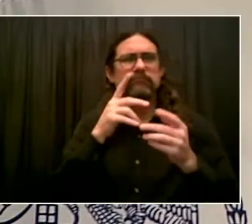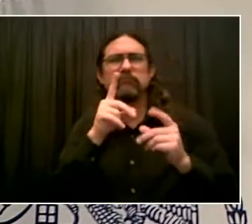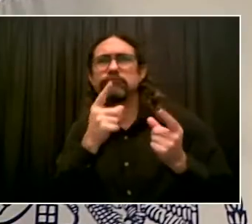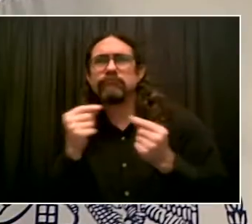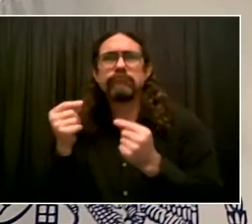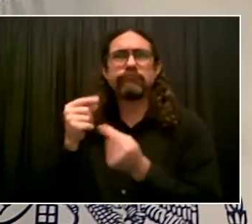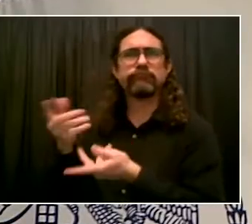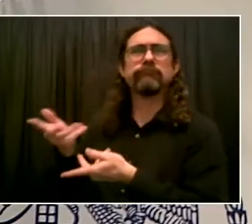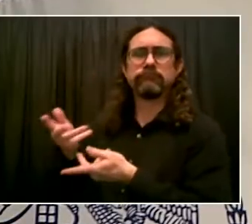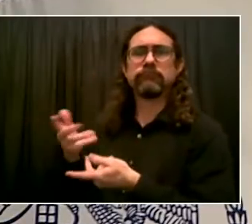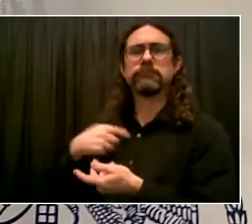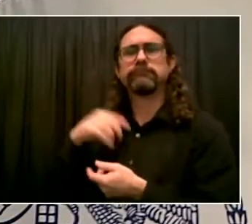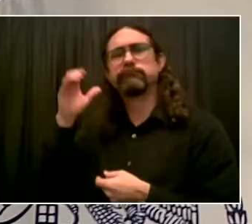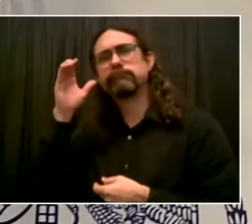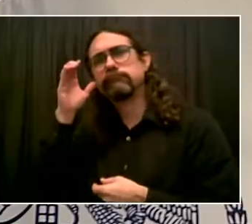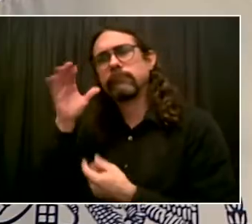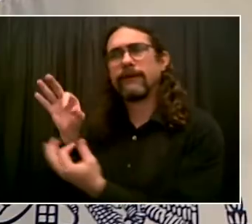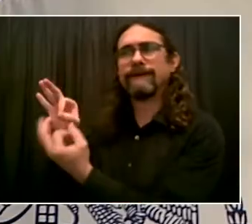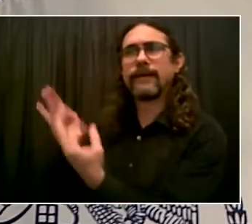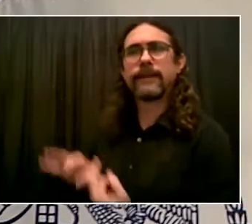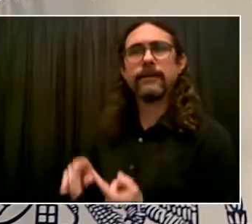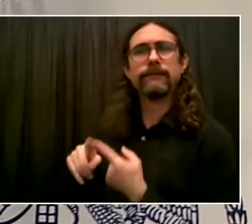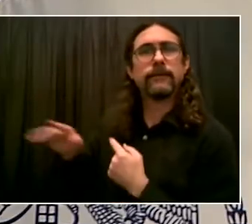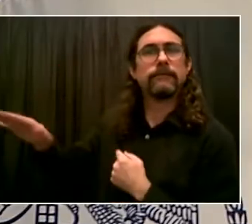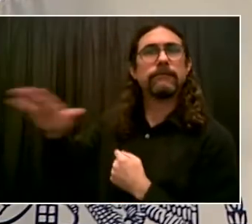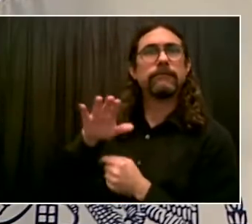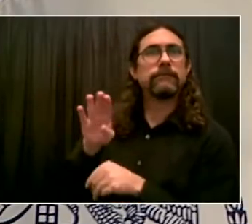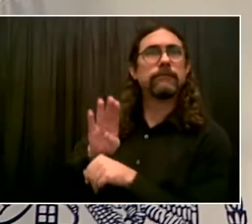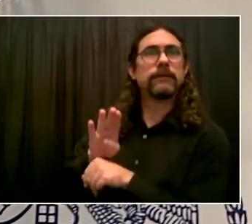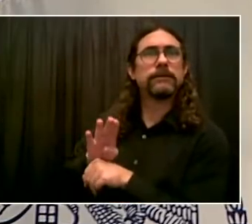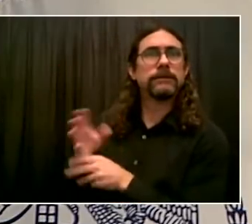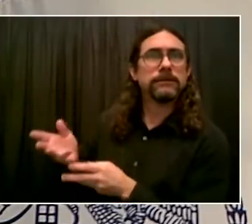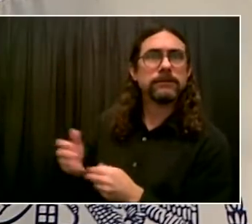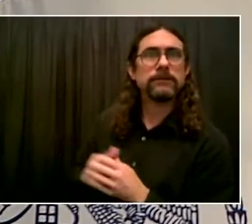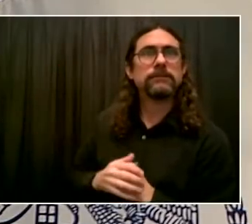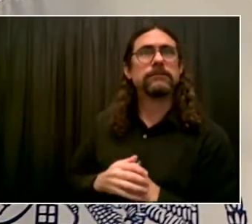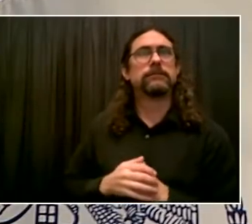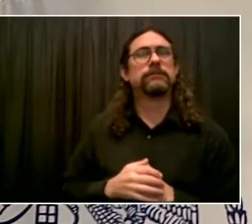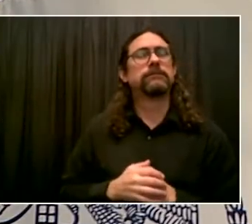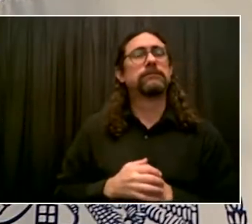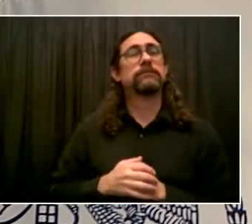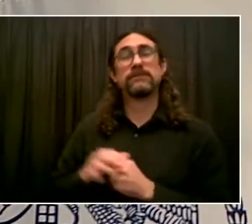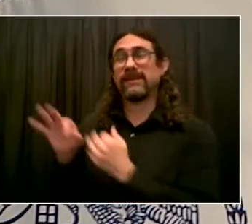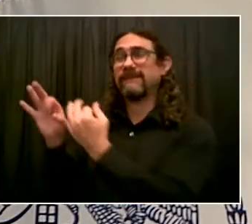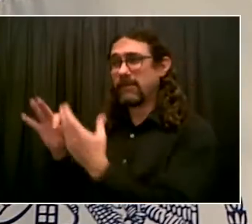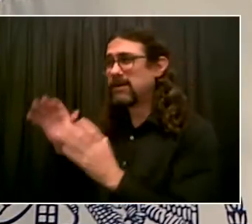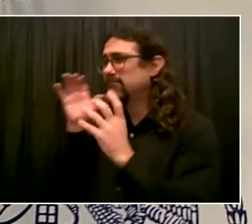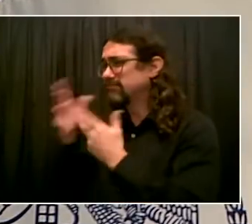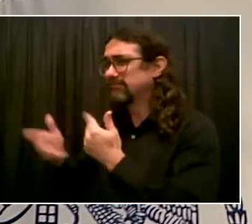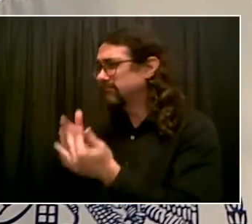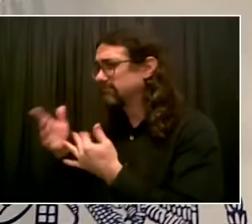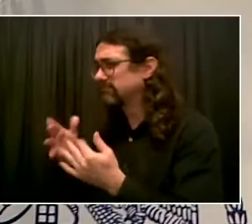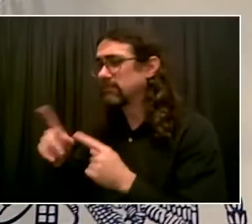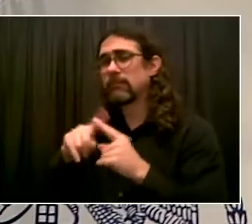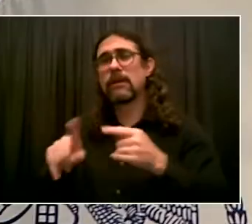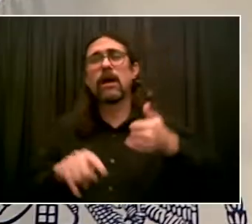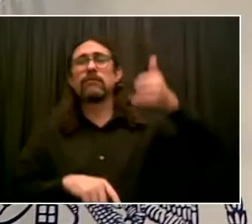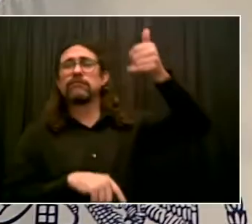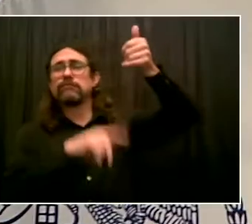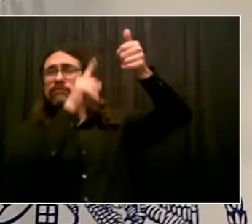LOT OF FACTORS. THE MOST IMPORTANT IS THE HEALTH AND SAFETY OF ALL NEW YORKERS. EVEN THOUGH, OF COURSE WE WANT HIM PUT AND WHEN THE MOST IMPORTANT THINGS WAS GOING TO KEEP PEOPLE